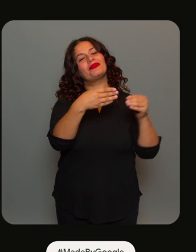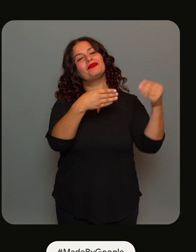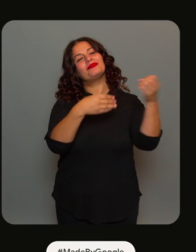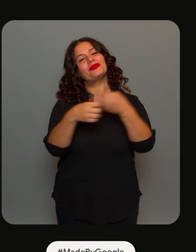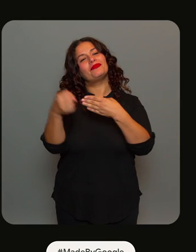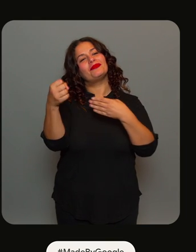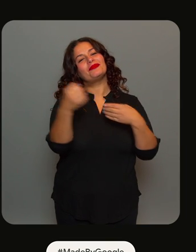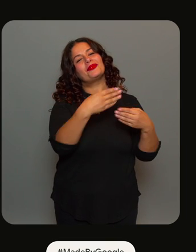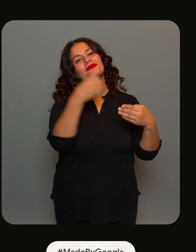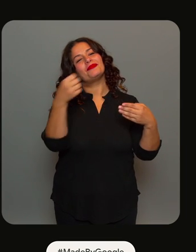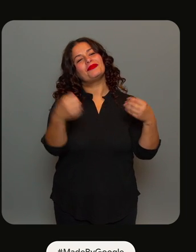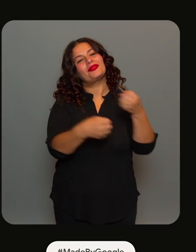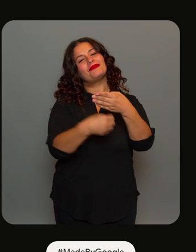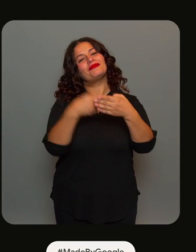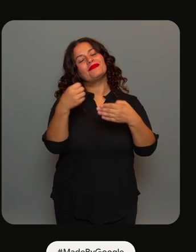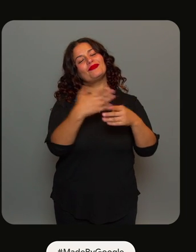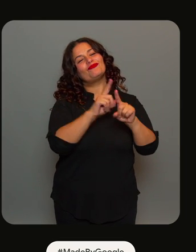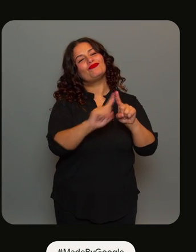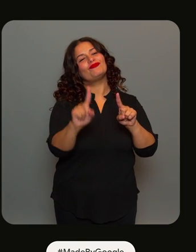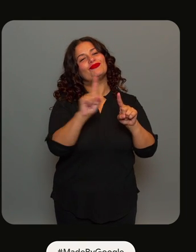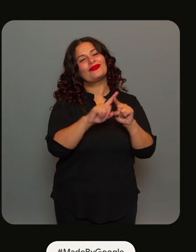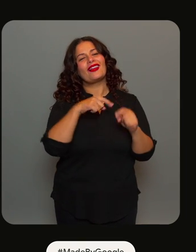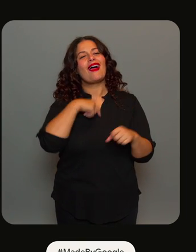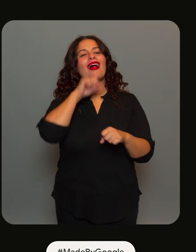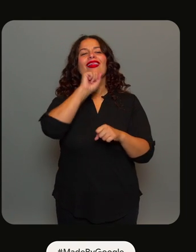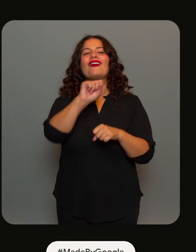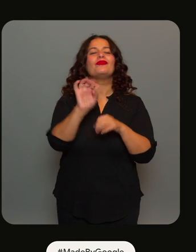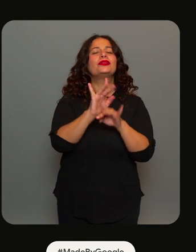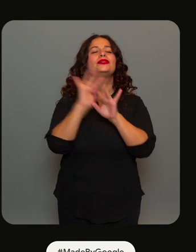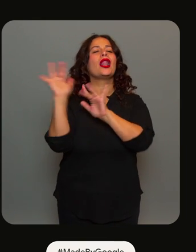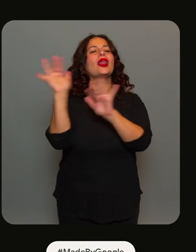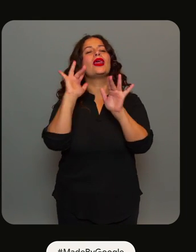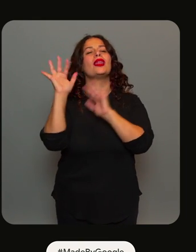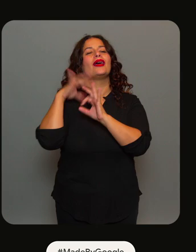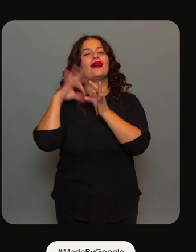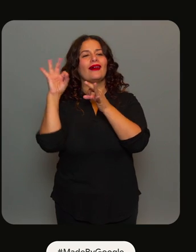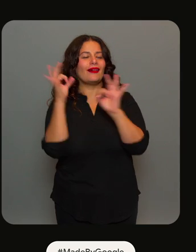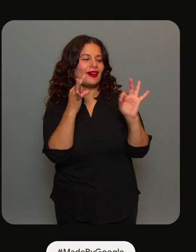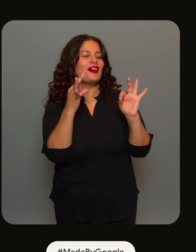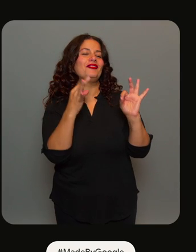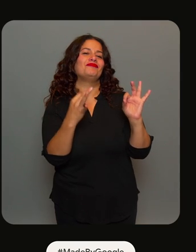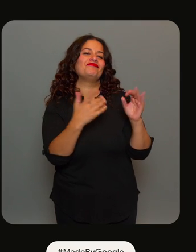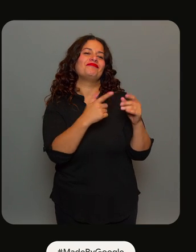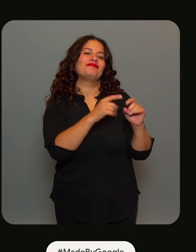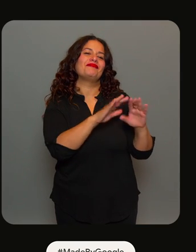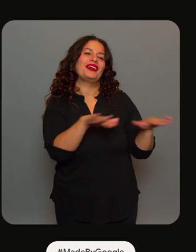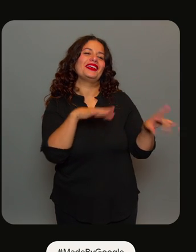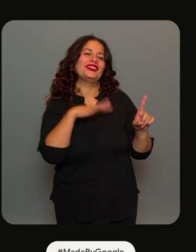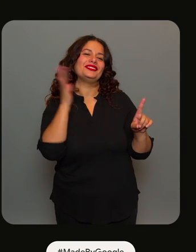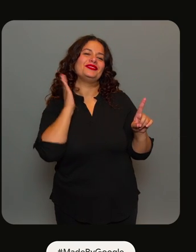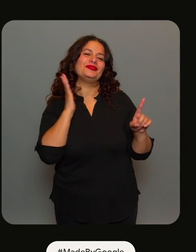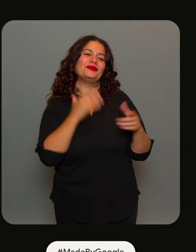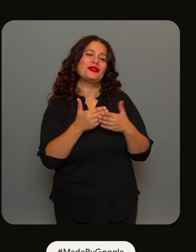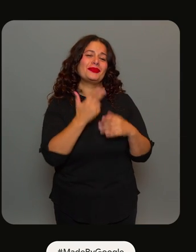I love glancing over during a busy workday and seeing a photo of my kids as babies. Isn't he cute?